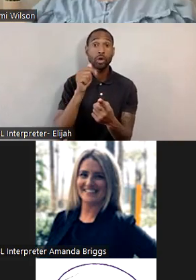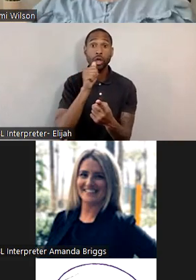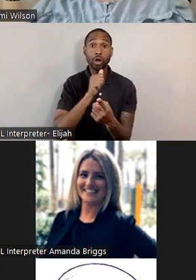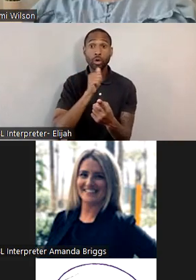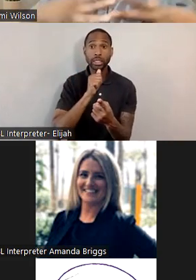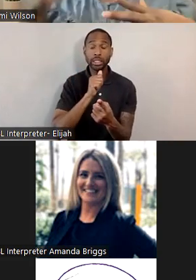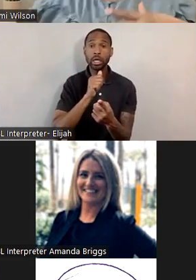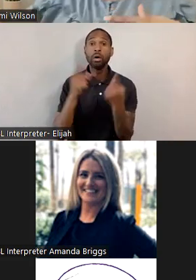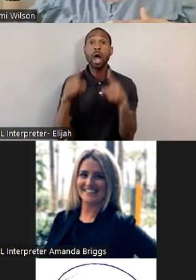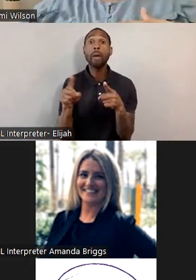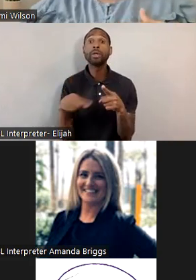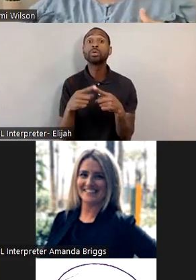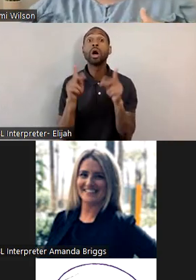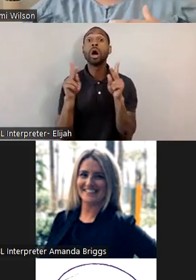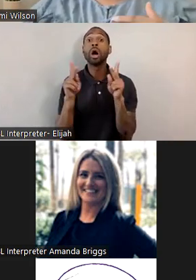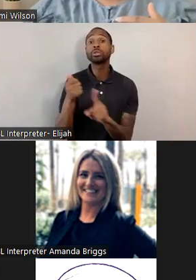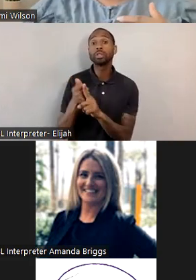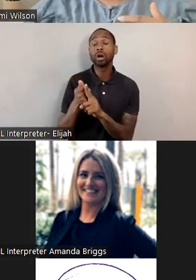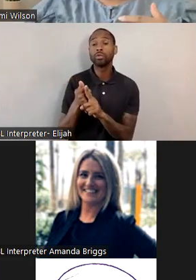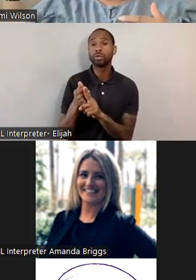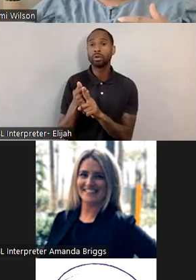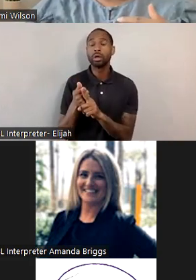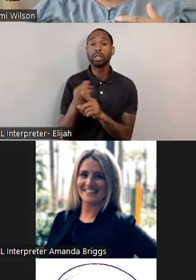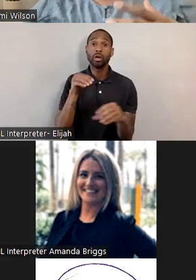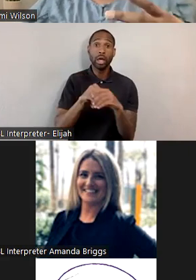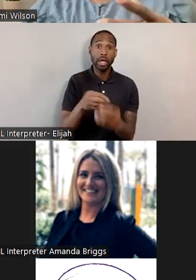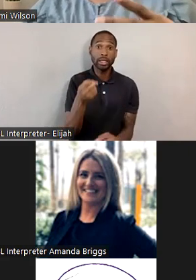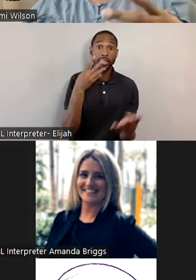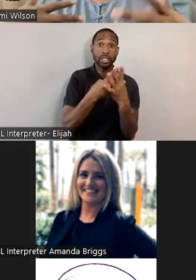occurs when someone is incarcerated and